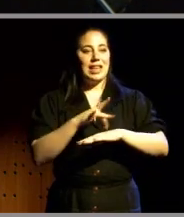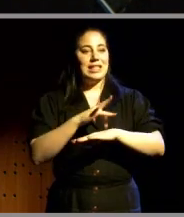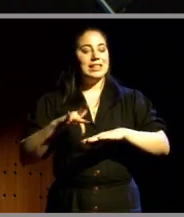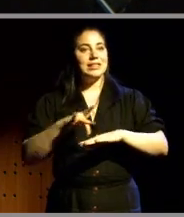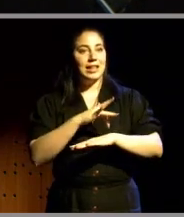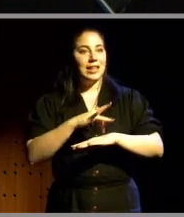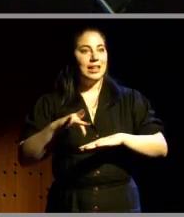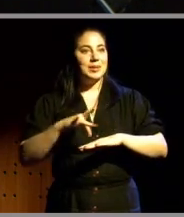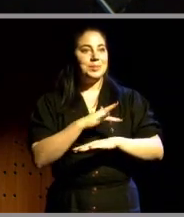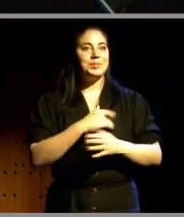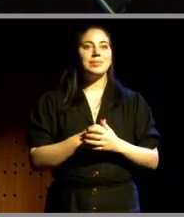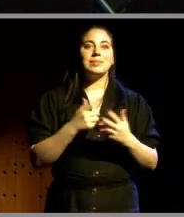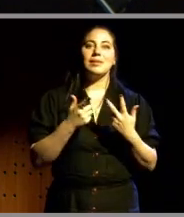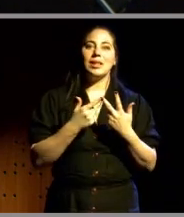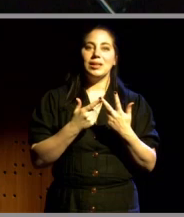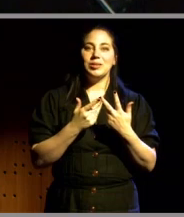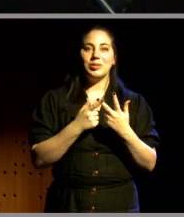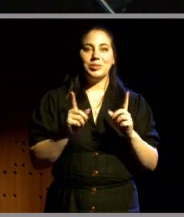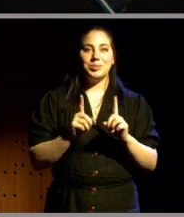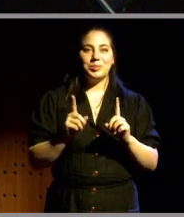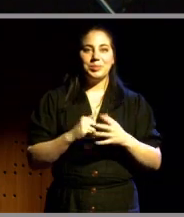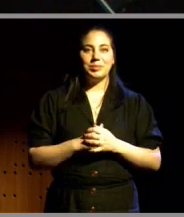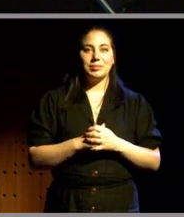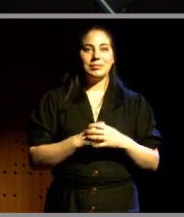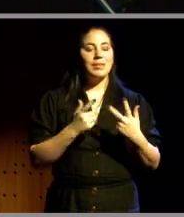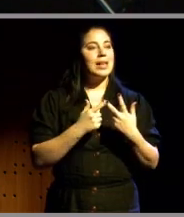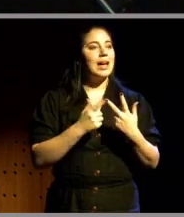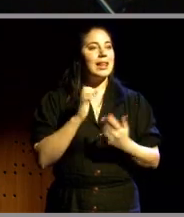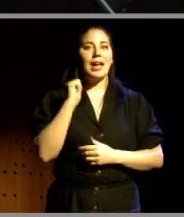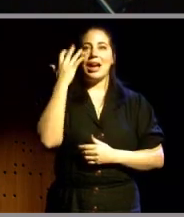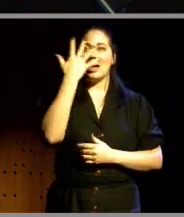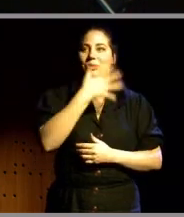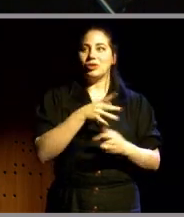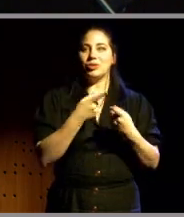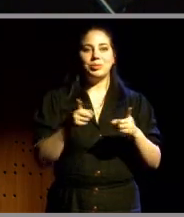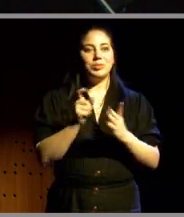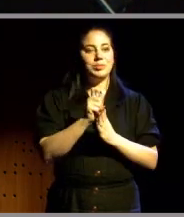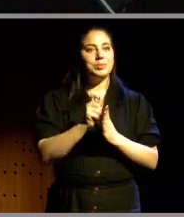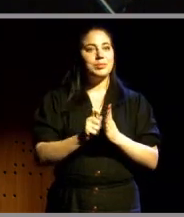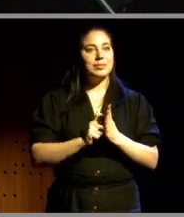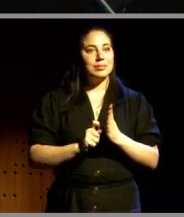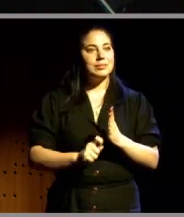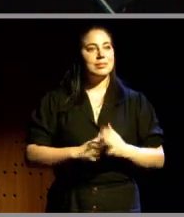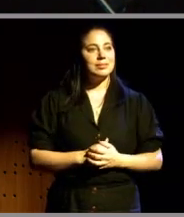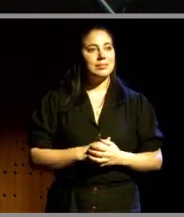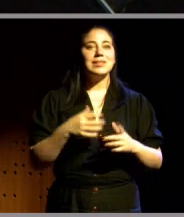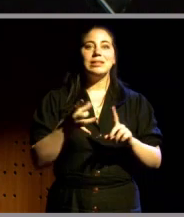And also other Aboriginal composers and especially Aboriginal